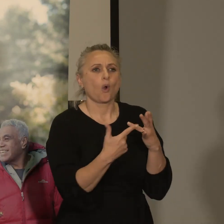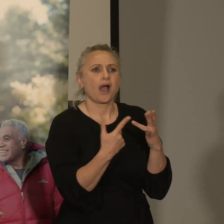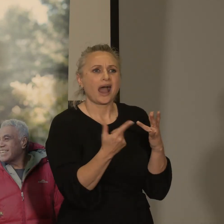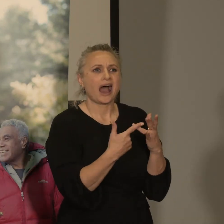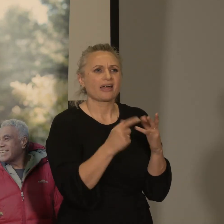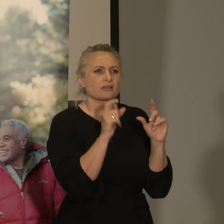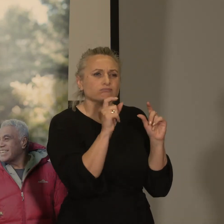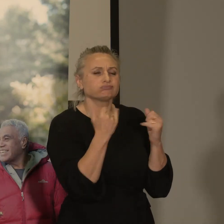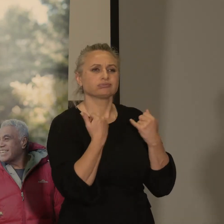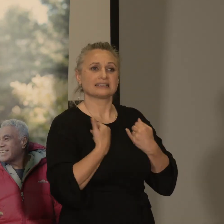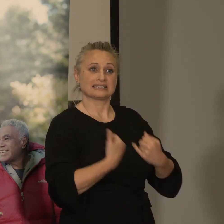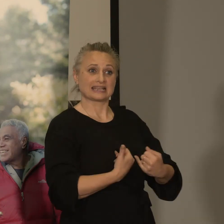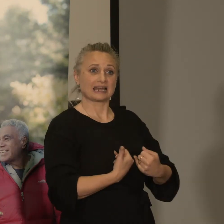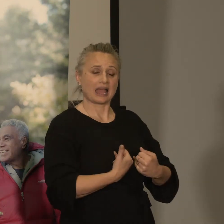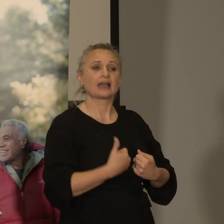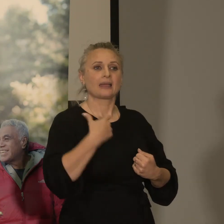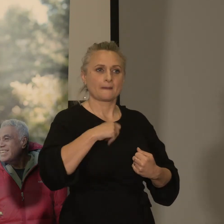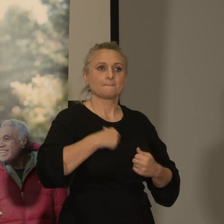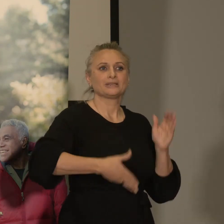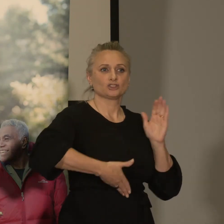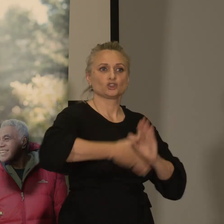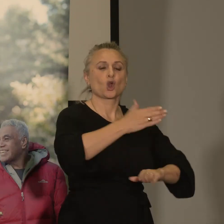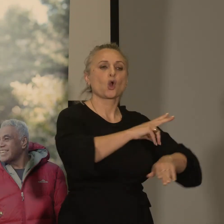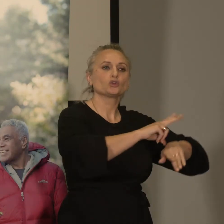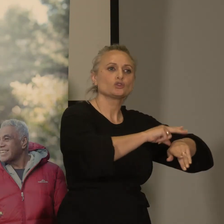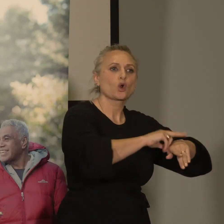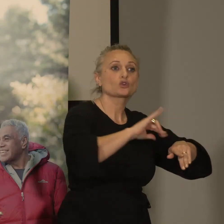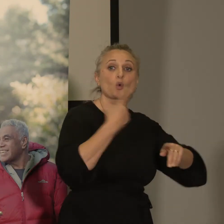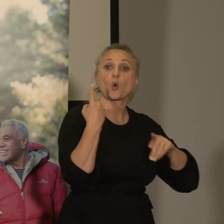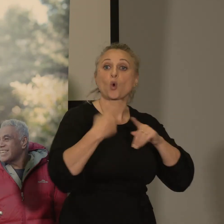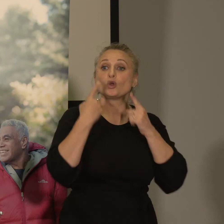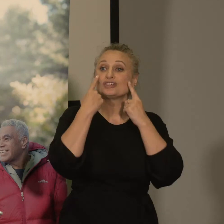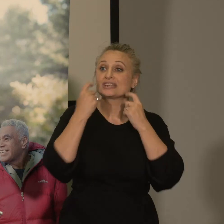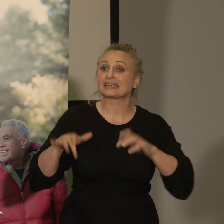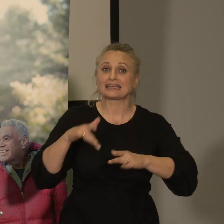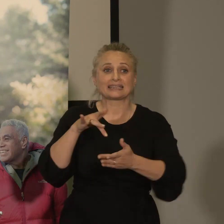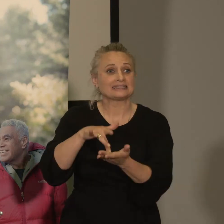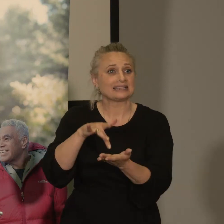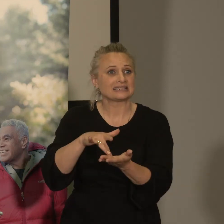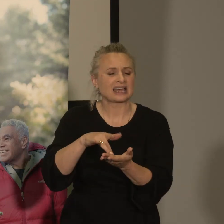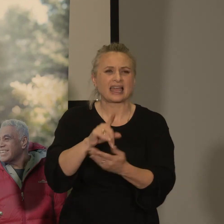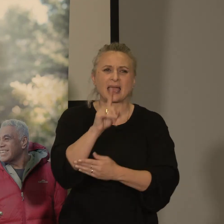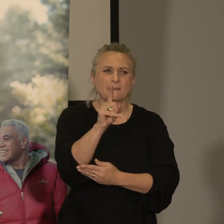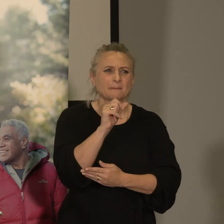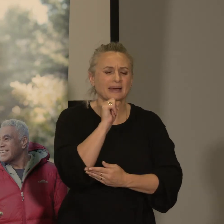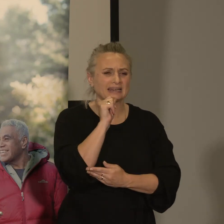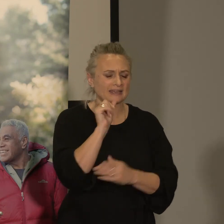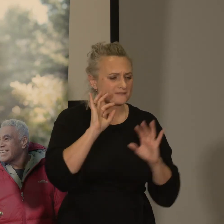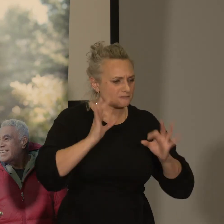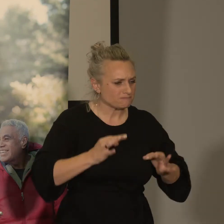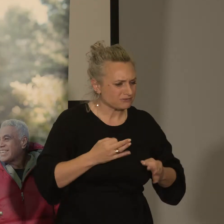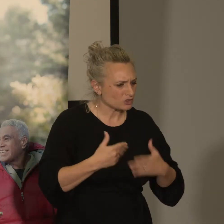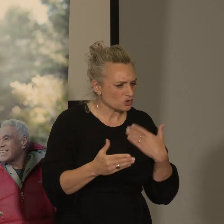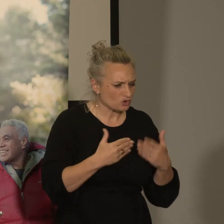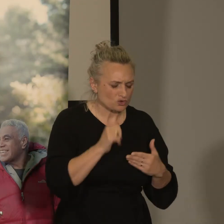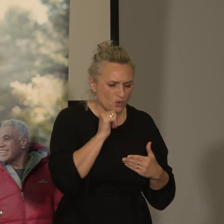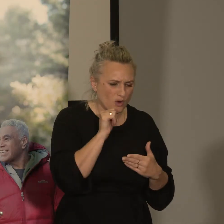. Post-operative pain is better served at a local primary care practice or urgent care